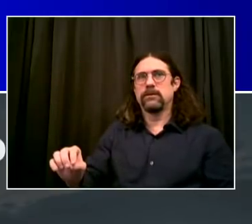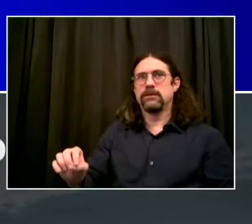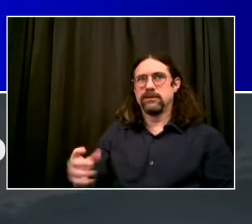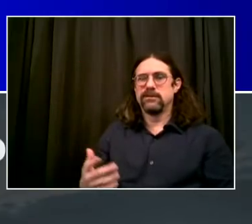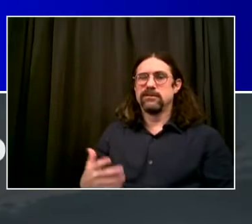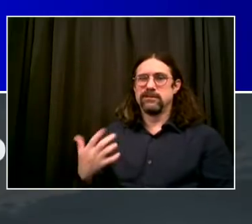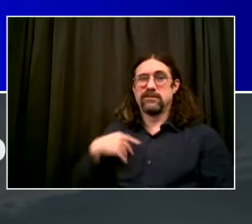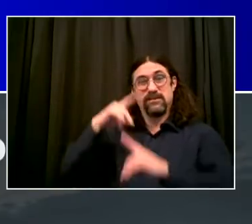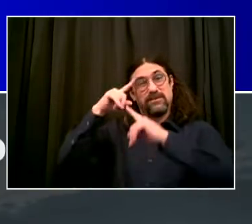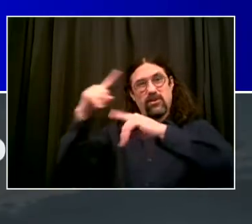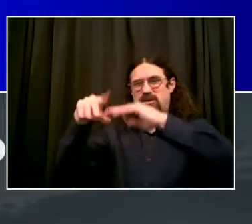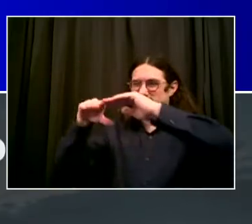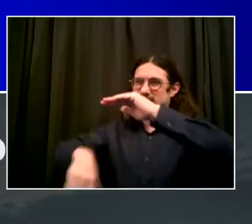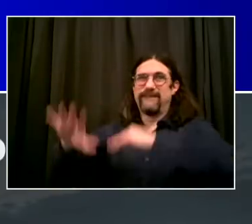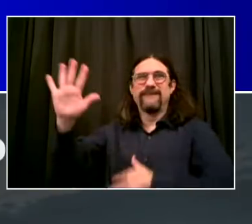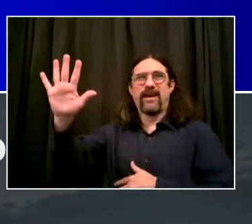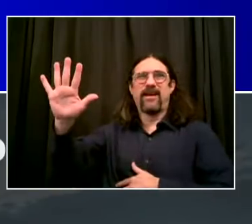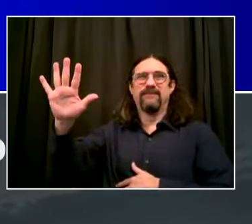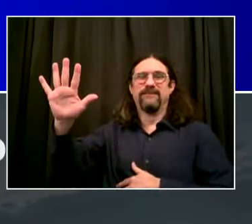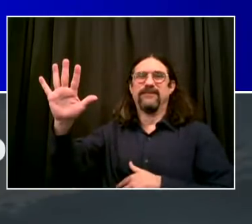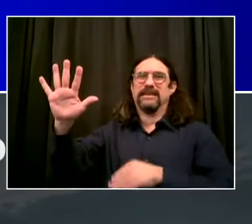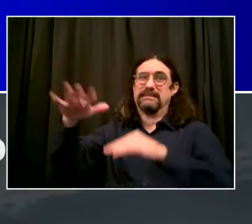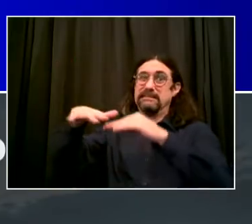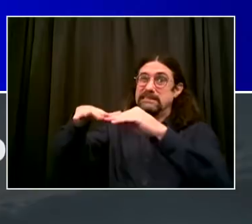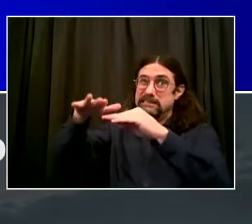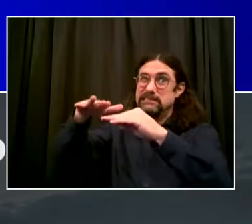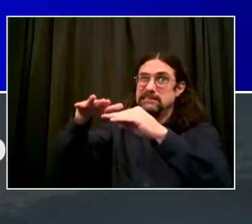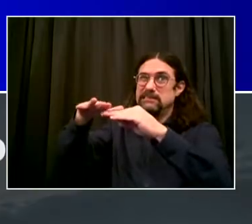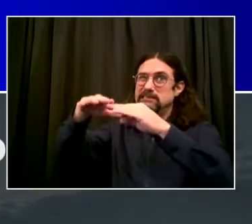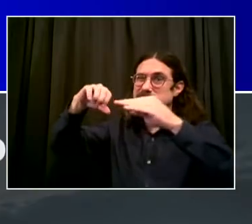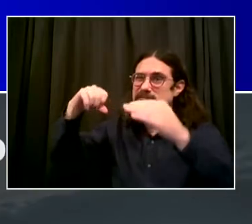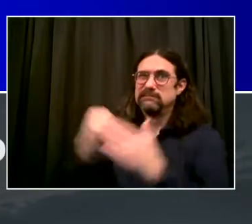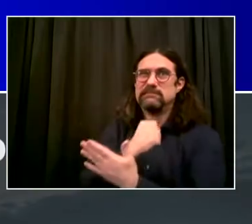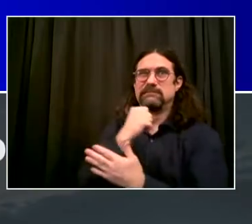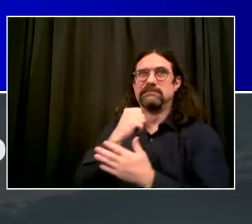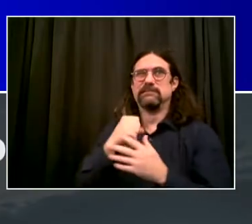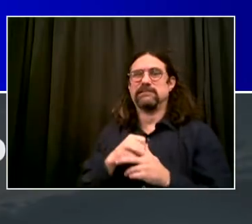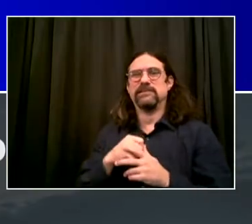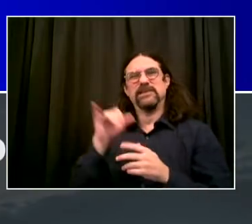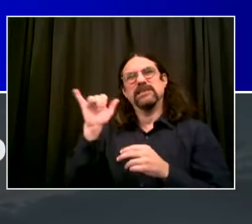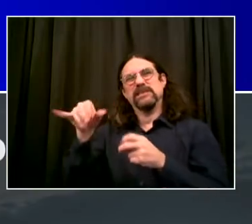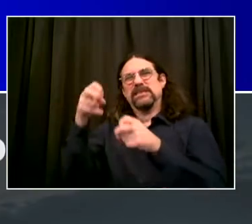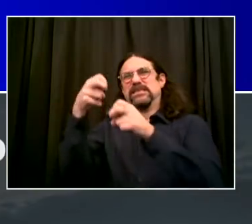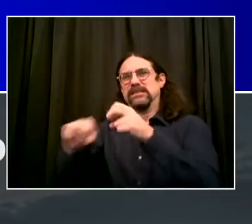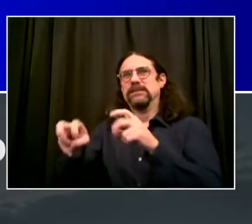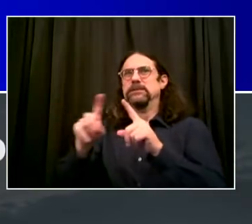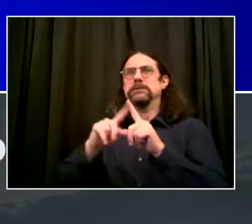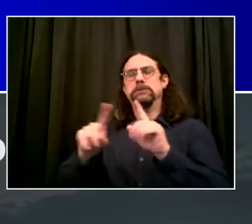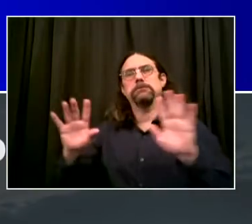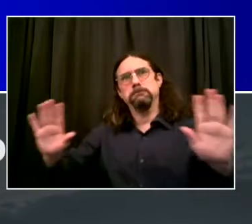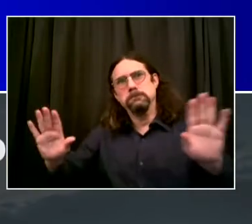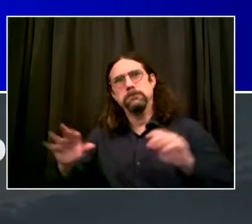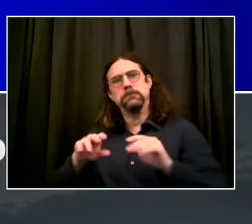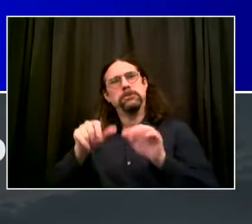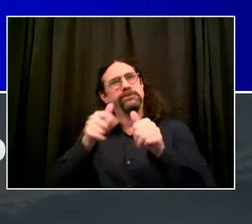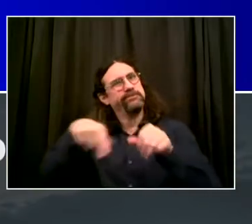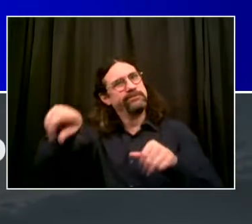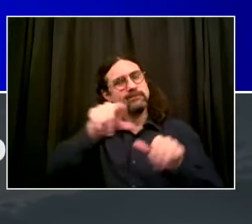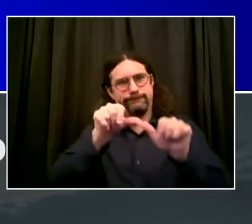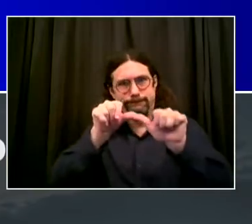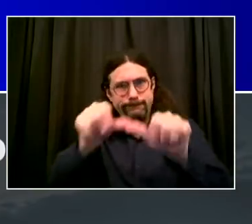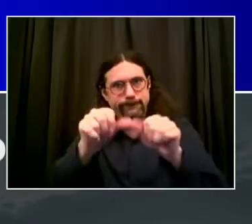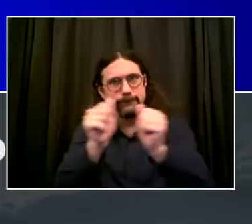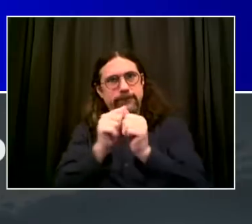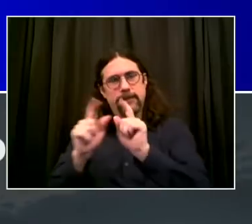5.32%. WHAT'S